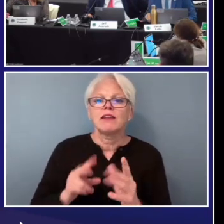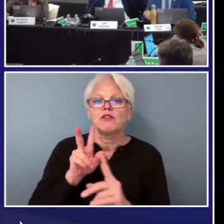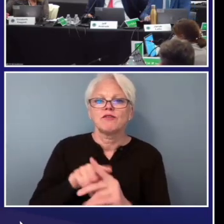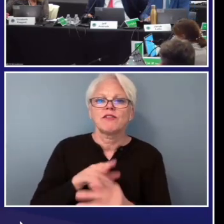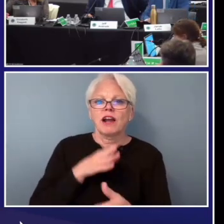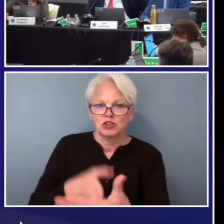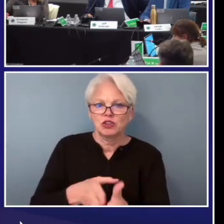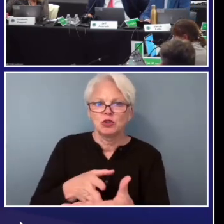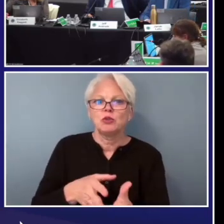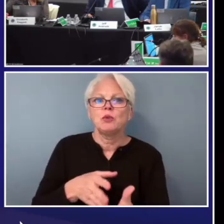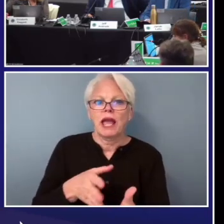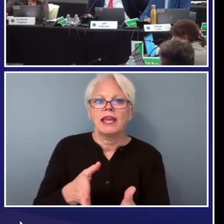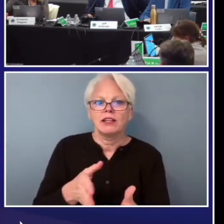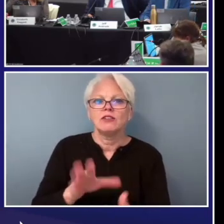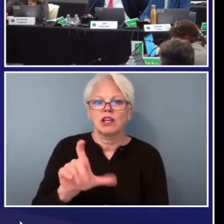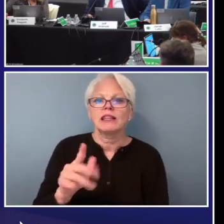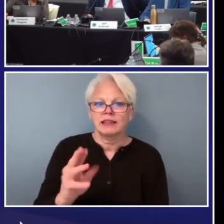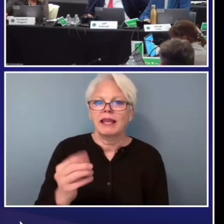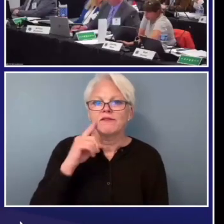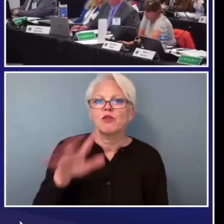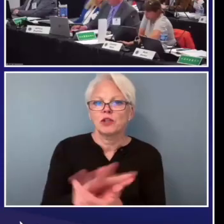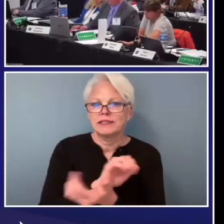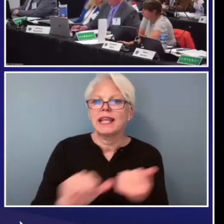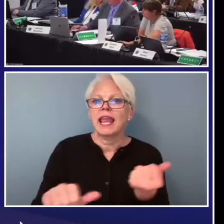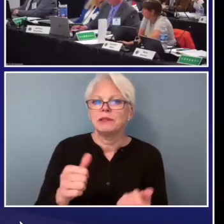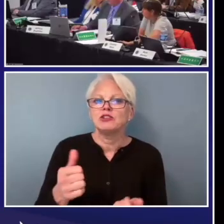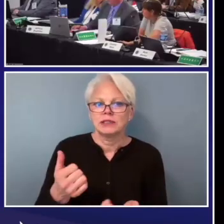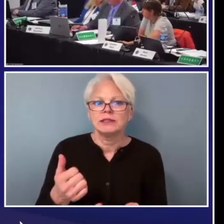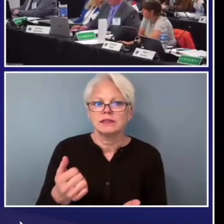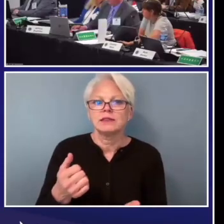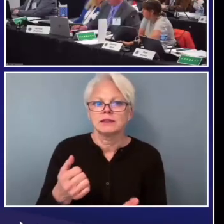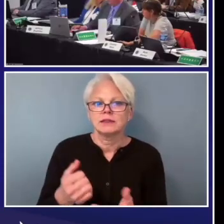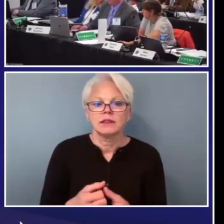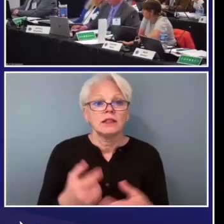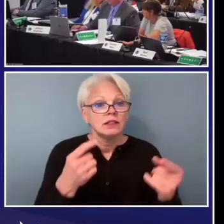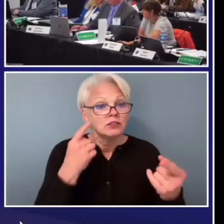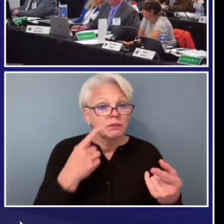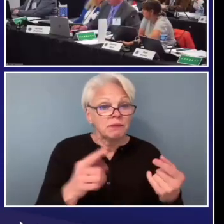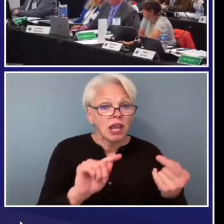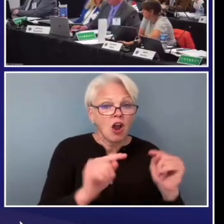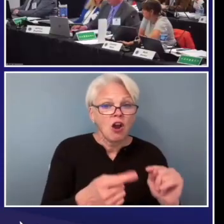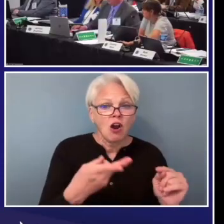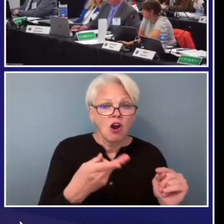I feel like it'd be just a thought. I think harm is another word that gets used,